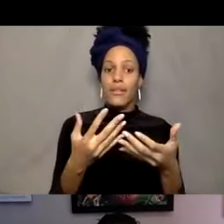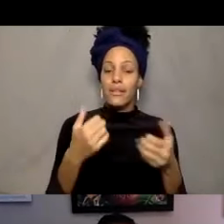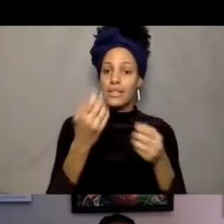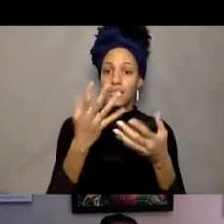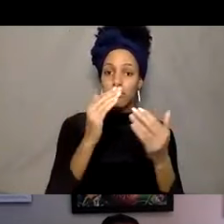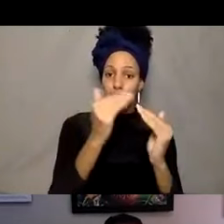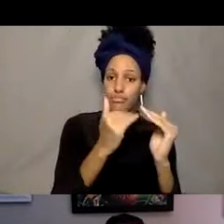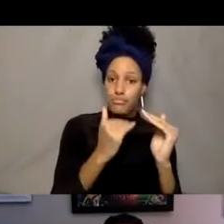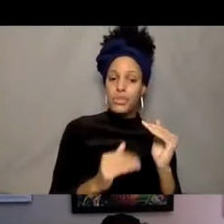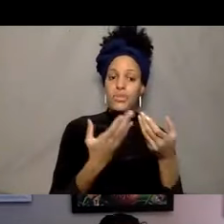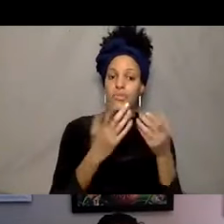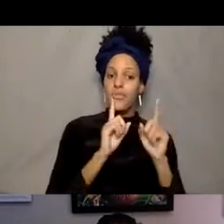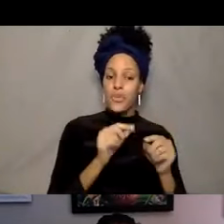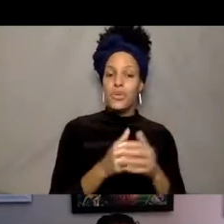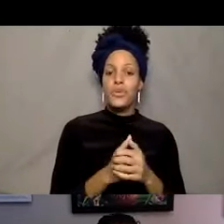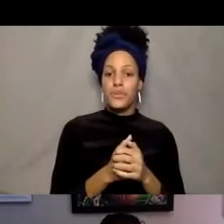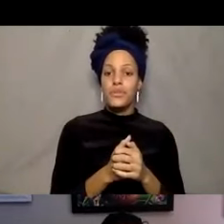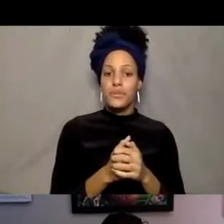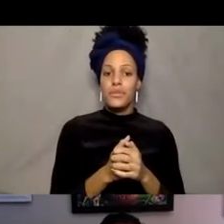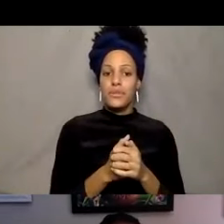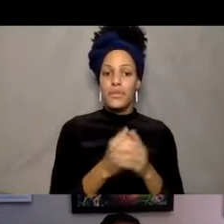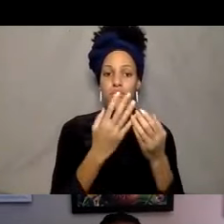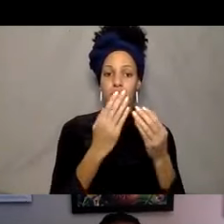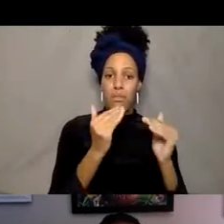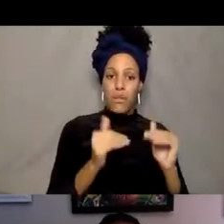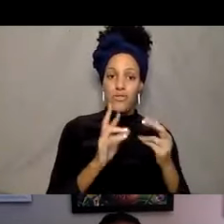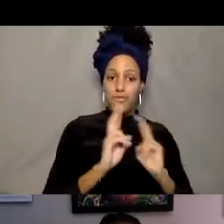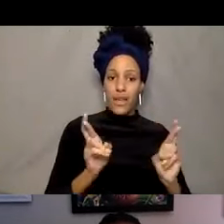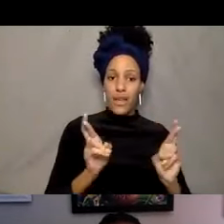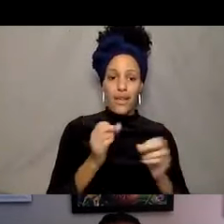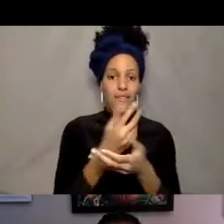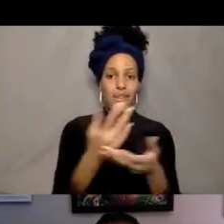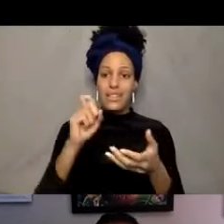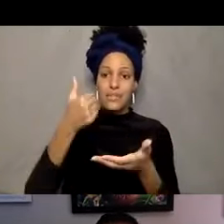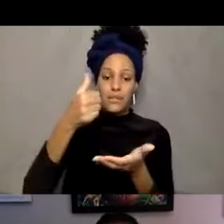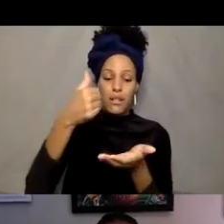The guidelines outline the specific things that must appear in the letter or email,